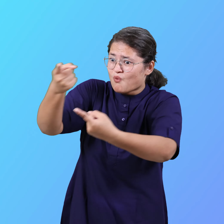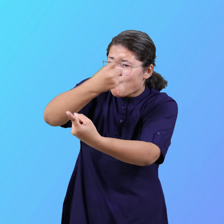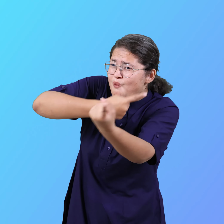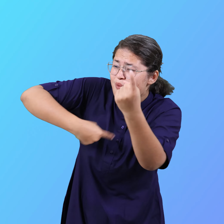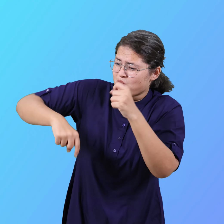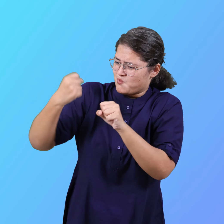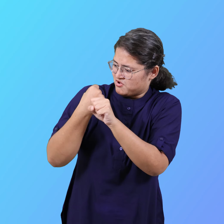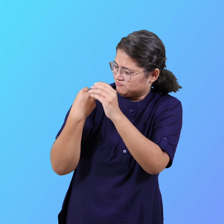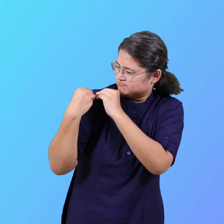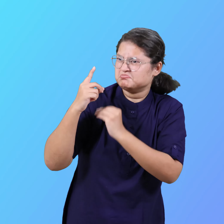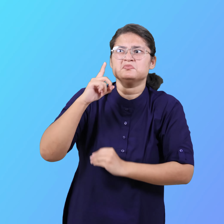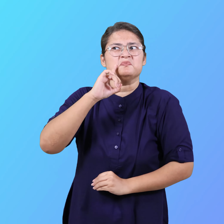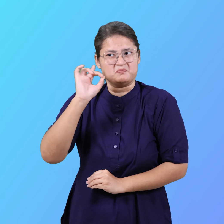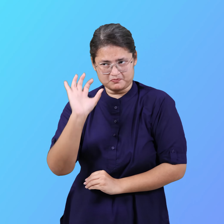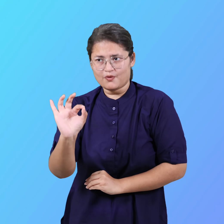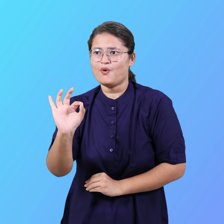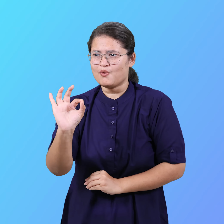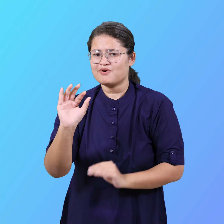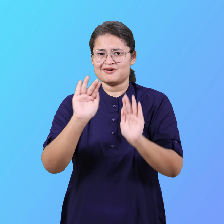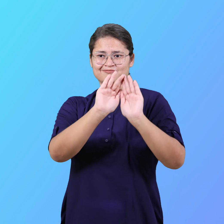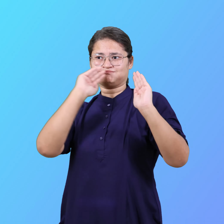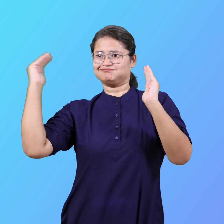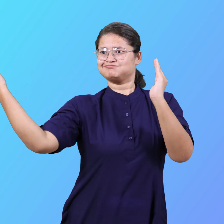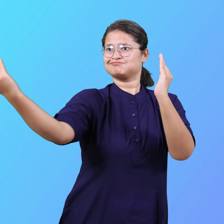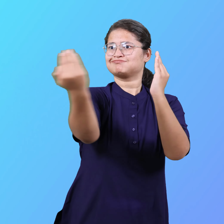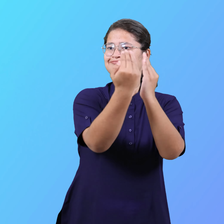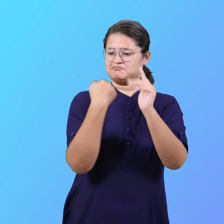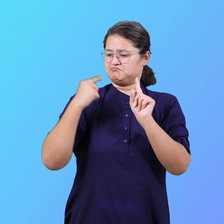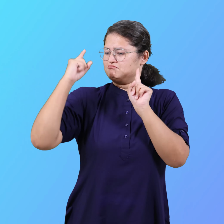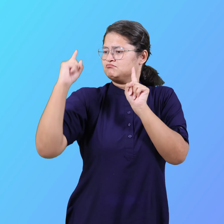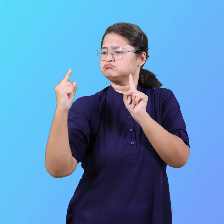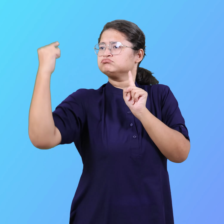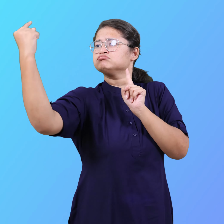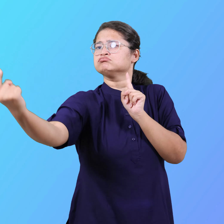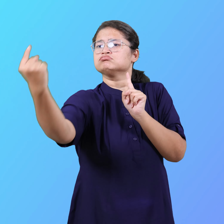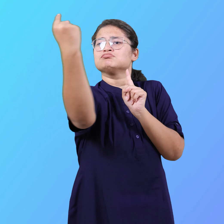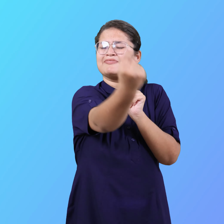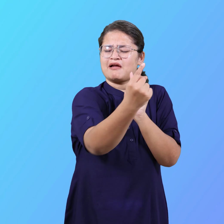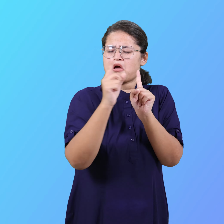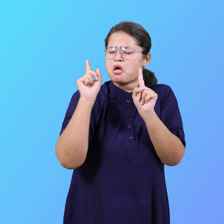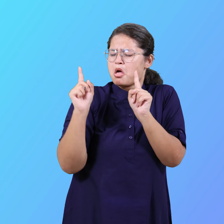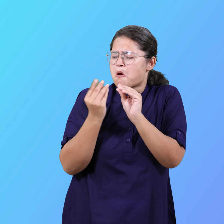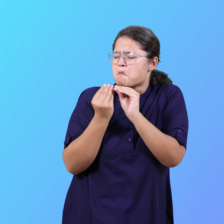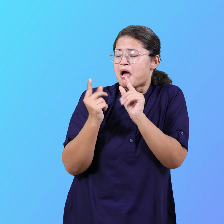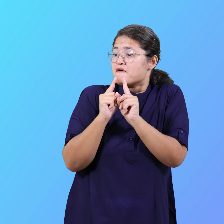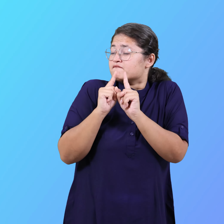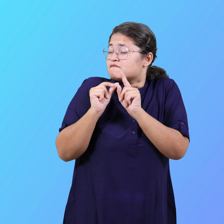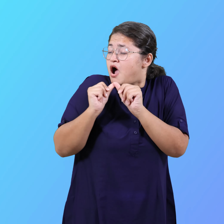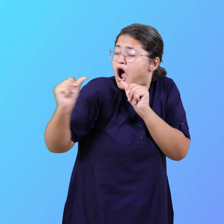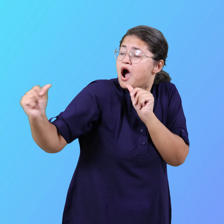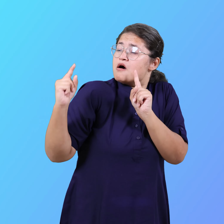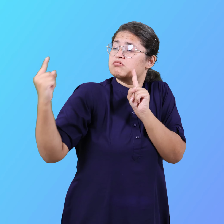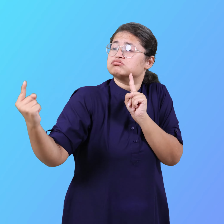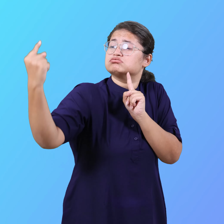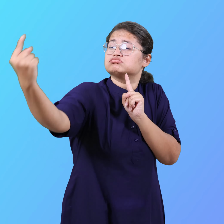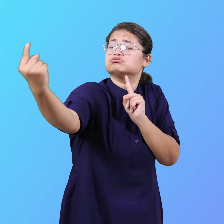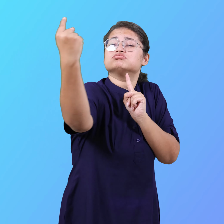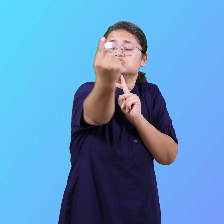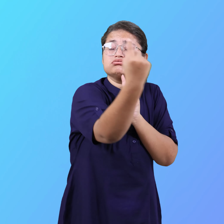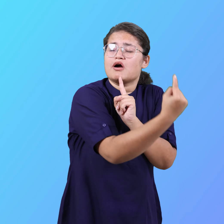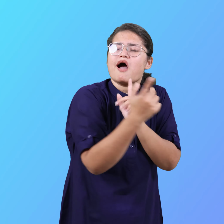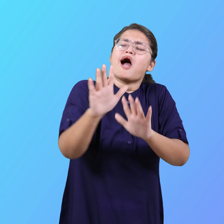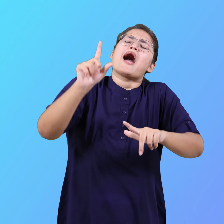I said, “This is a very big job, and we are spread out along the wall. This puts us far away from each other.